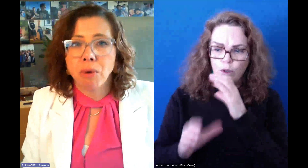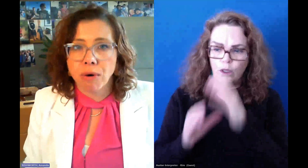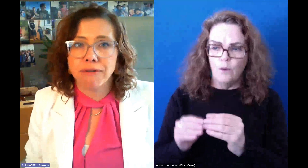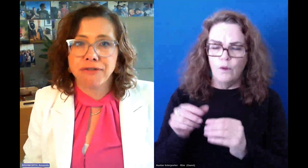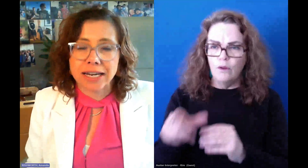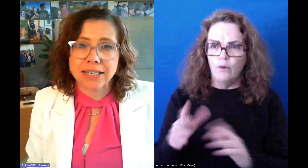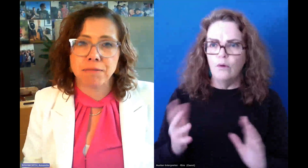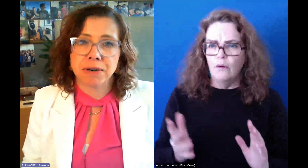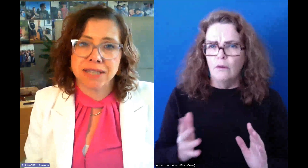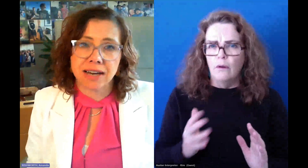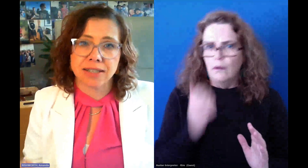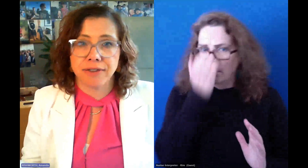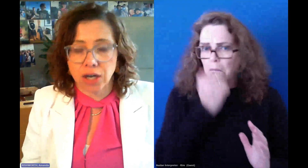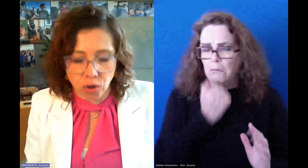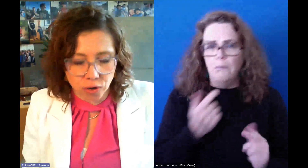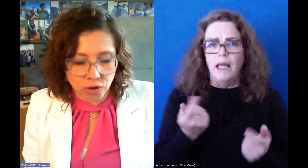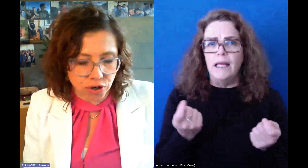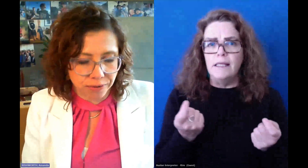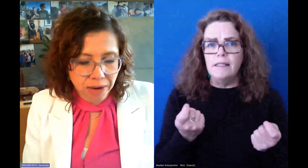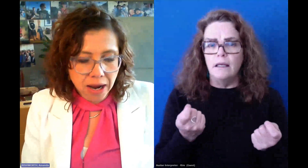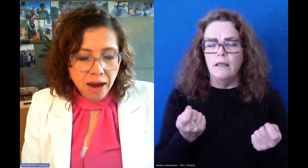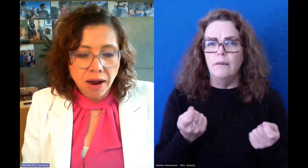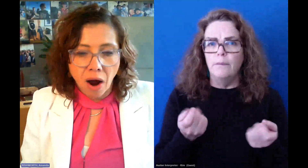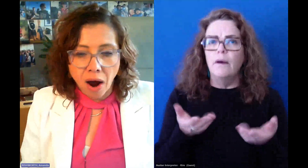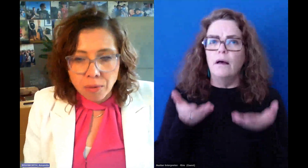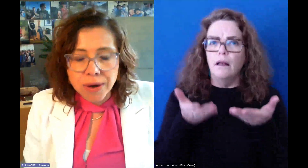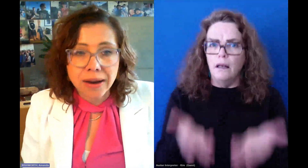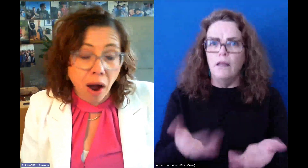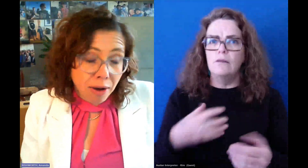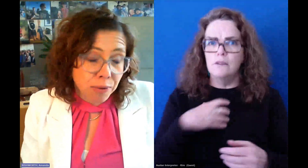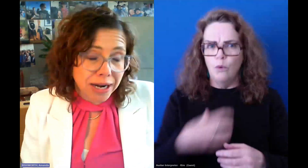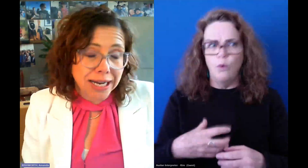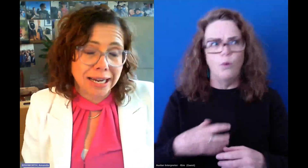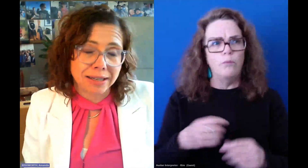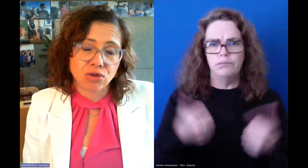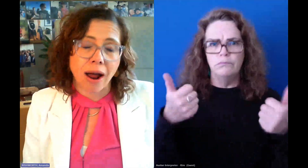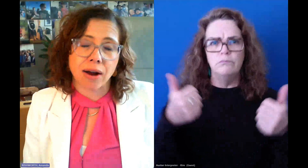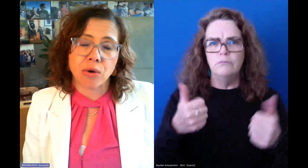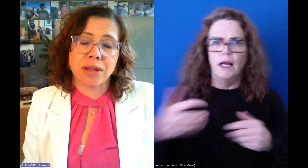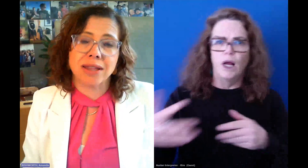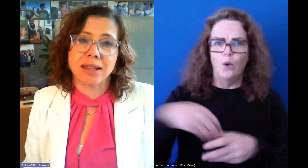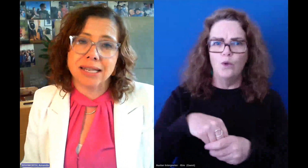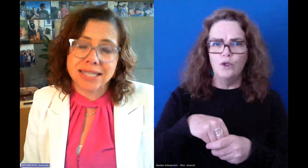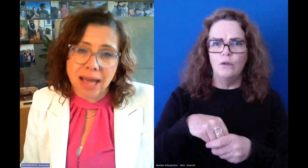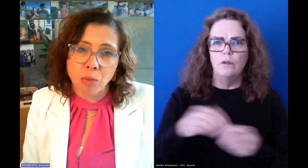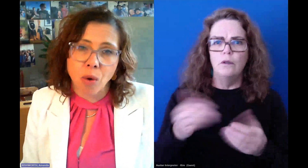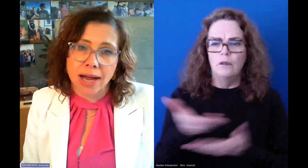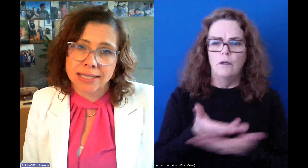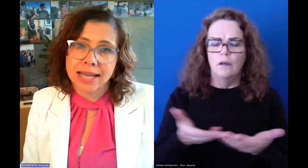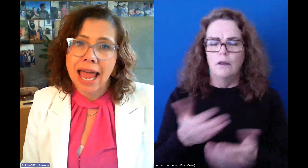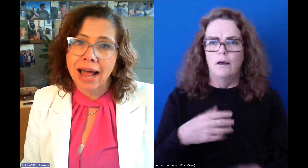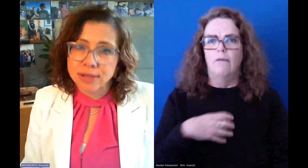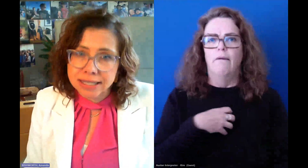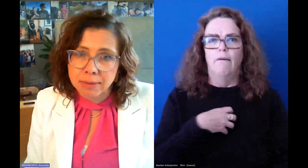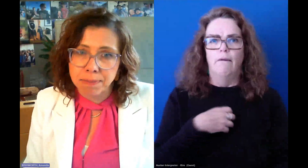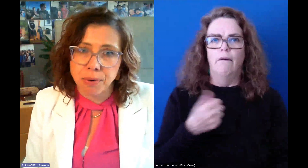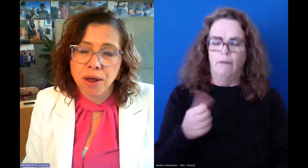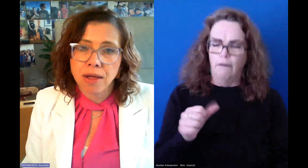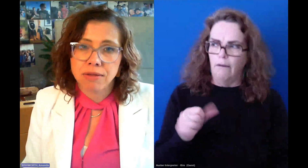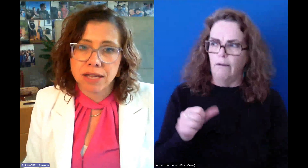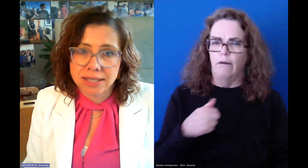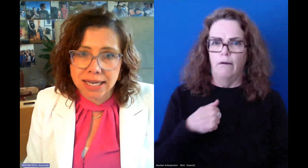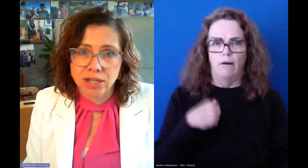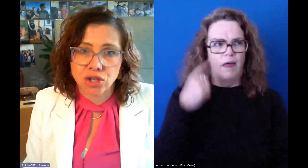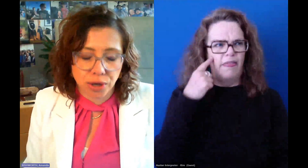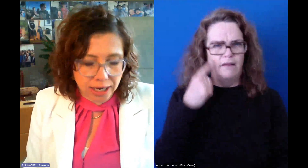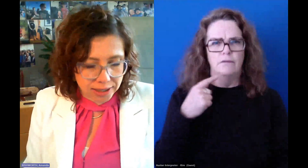more effective productive inclusion I really get struck with in some ways how simple this issue